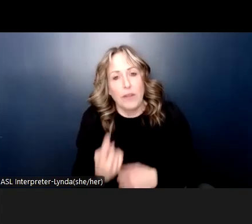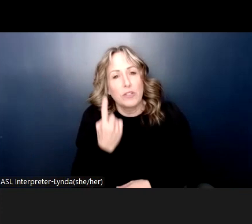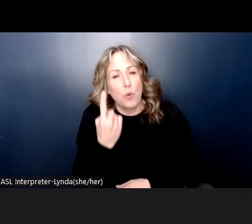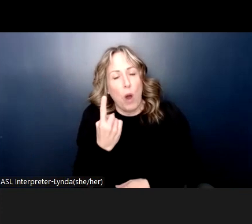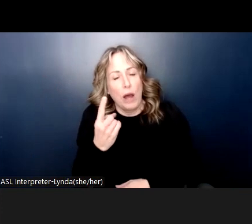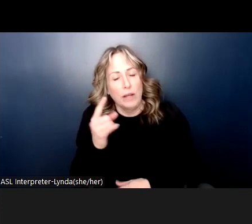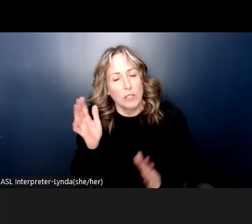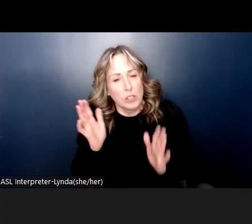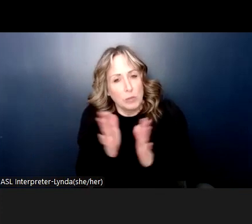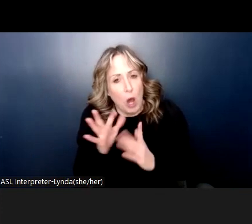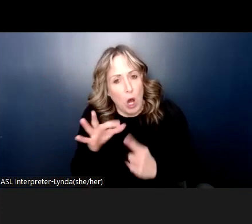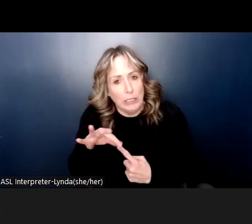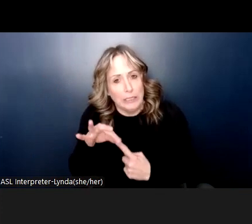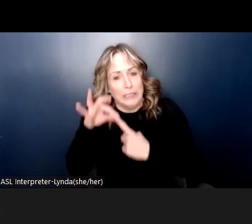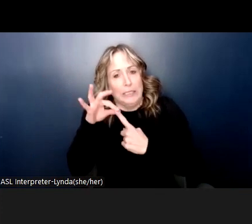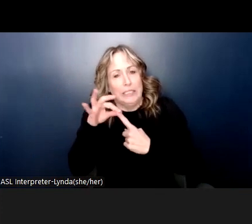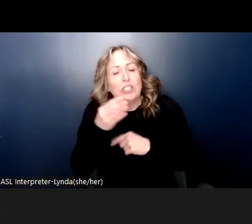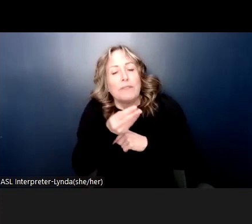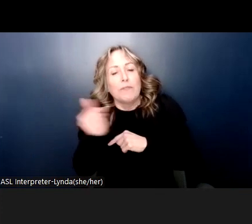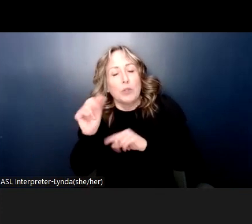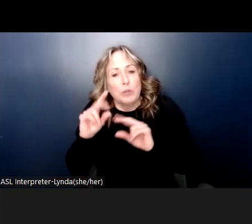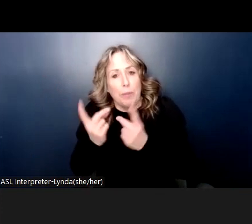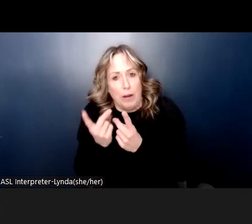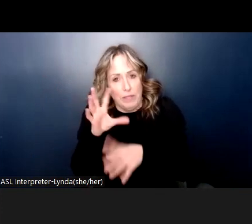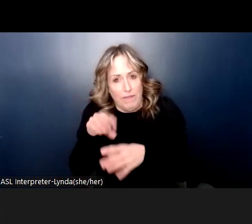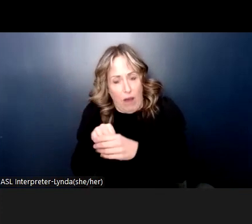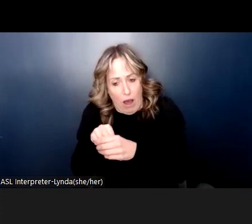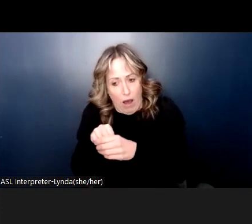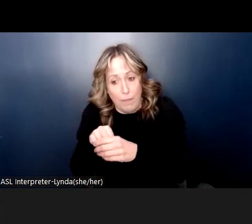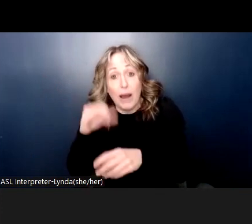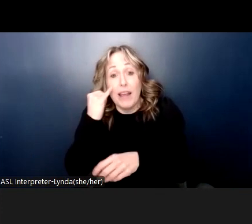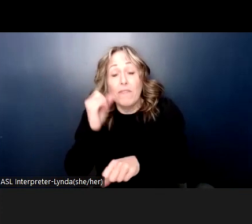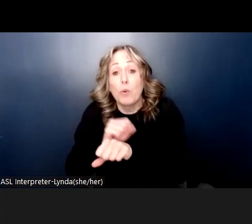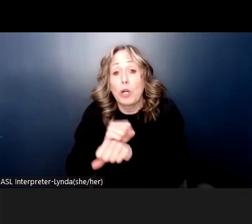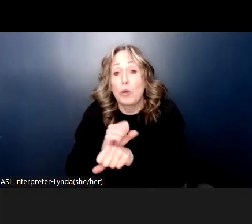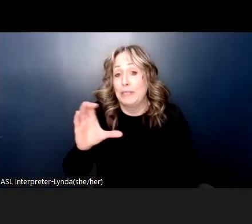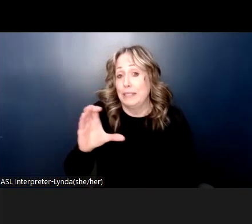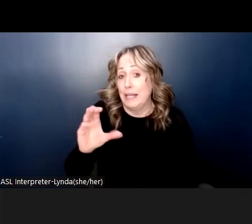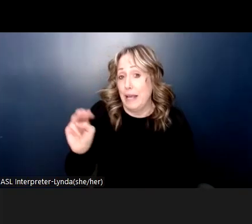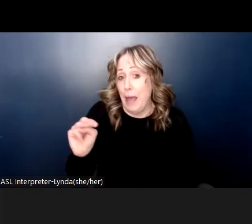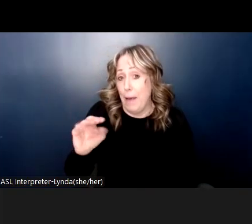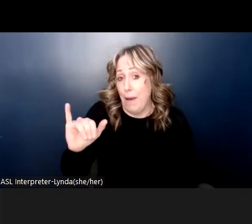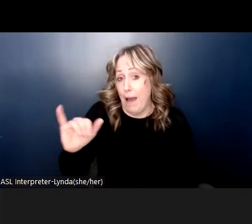It applies to just a few departments, but for those of you working with CMA, if you have a transaction